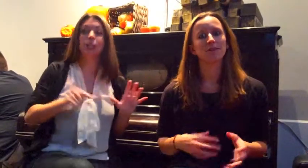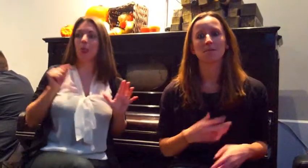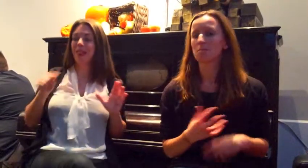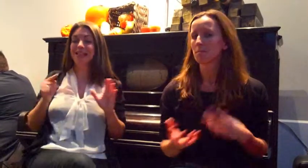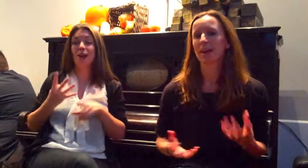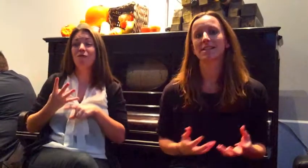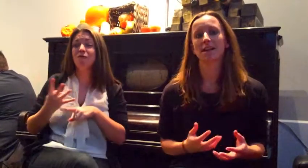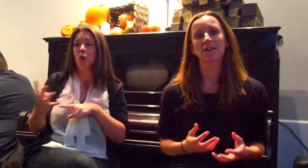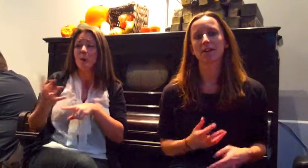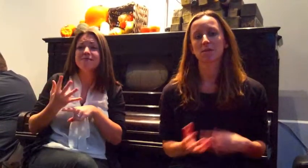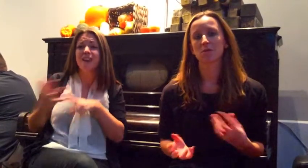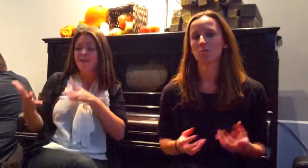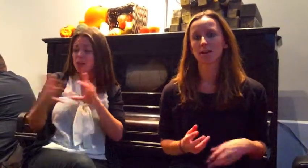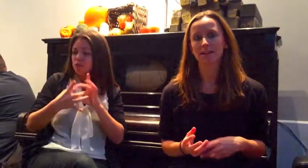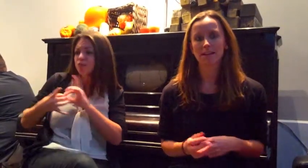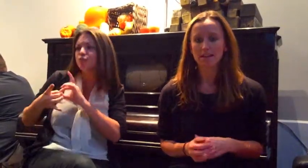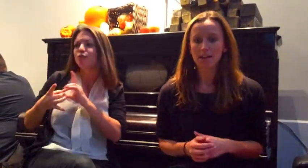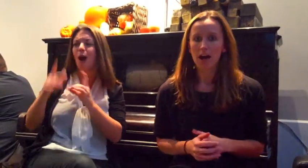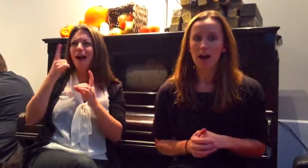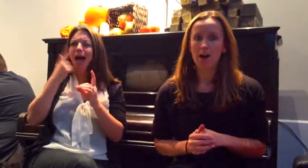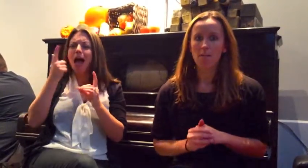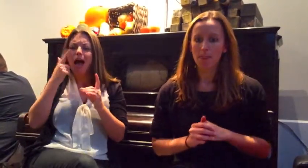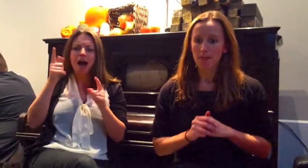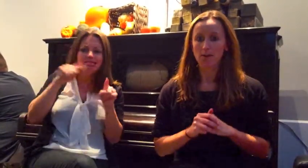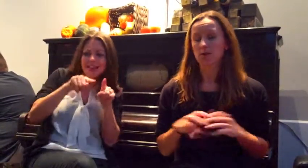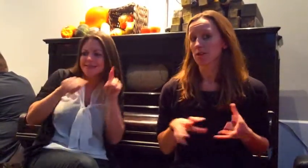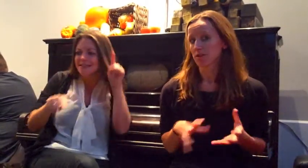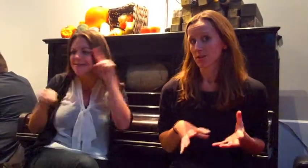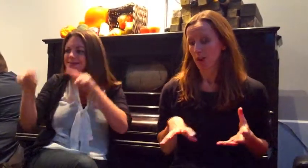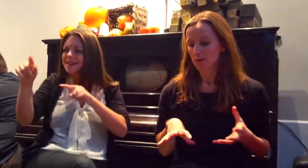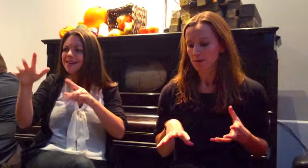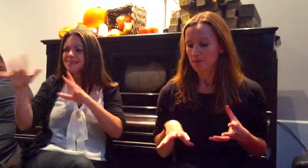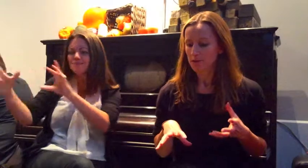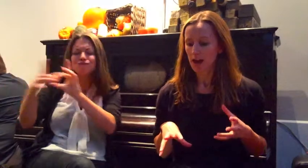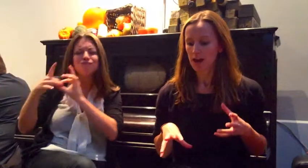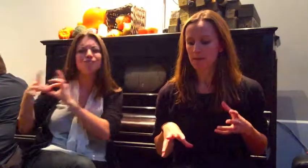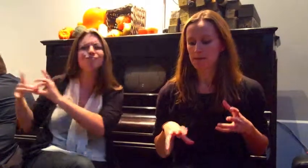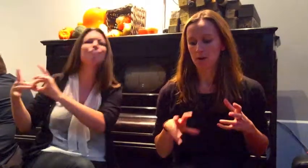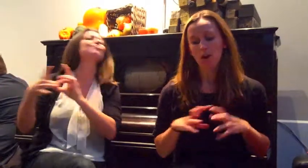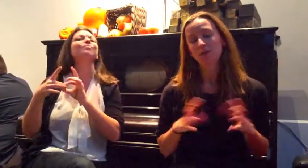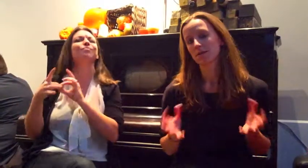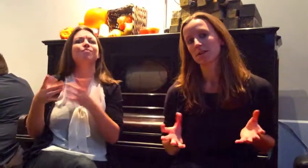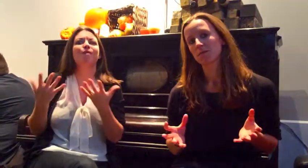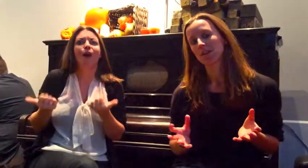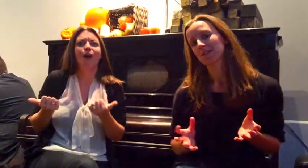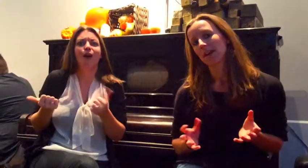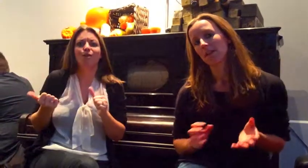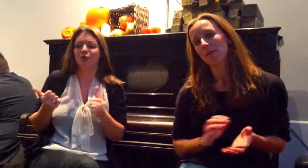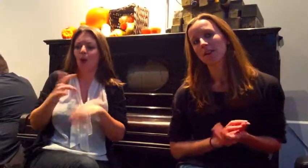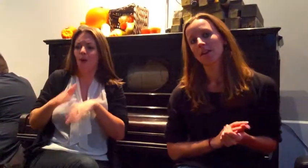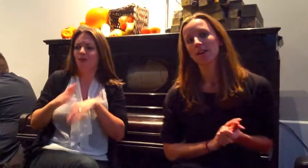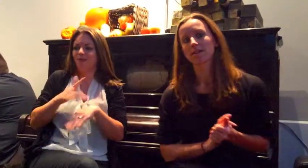for us to play together and explore music, and not just for the show. So afterwards,